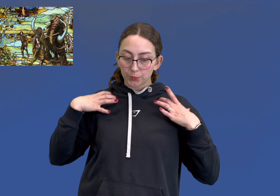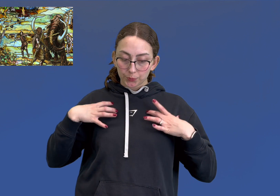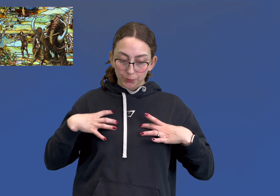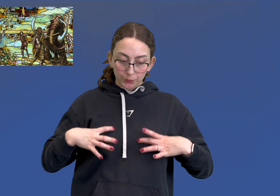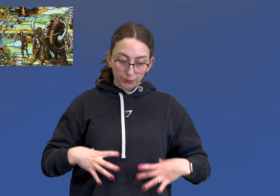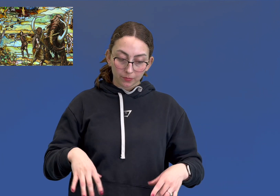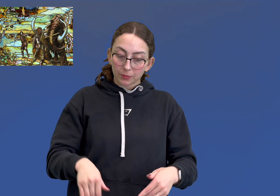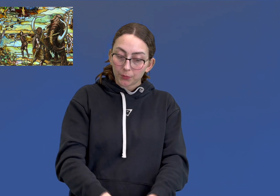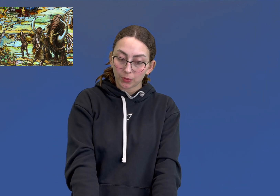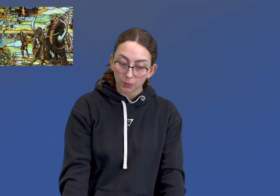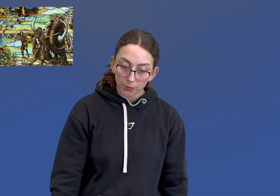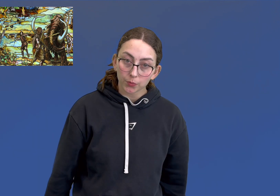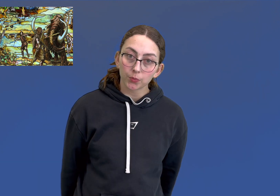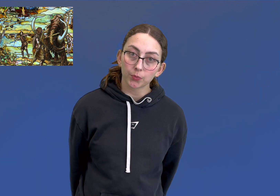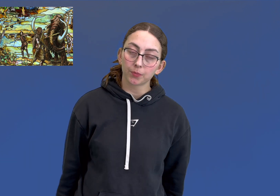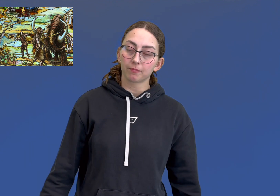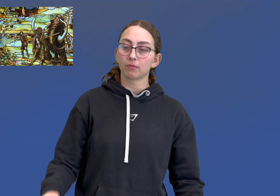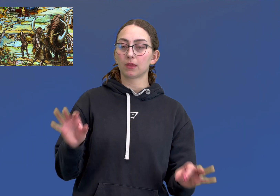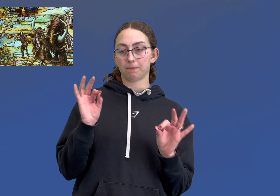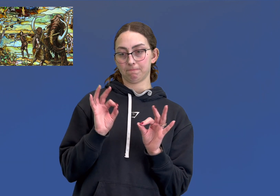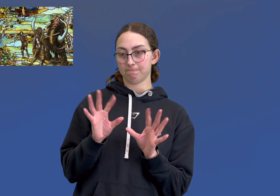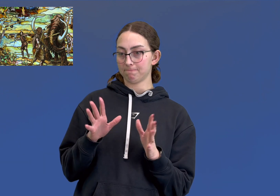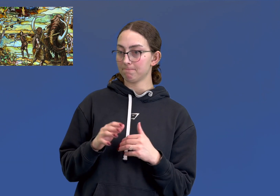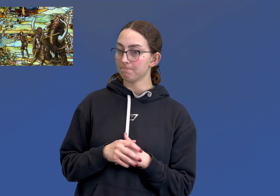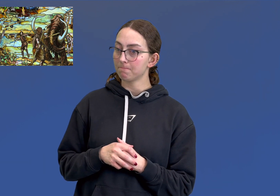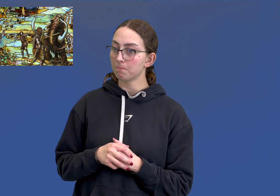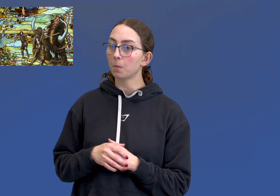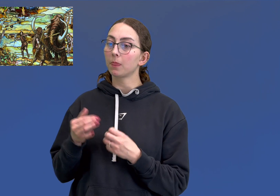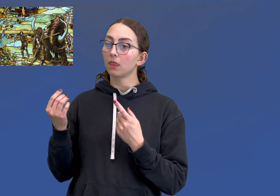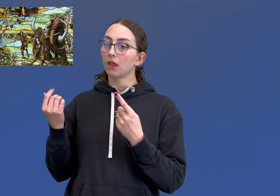the men used the animals for clothing as well